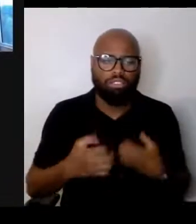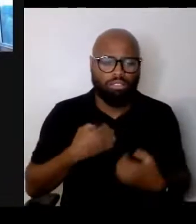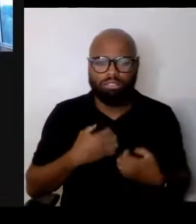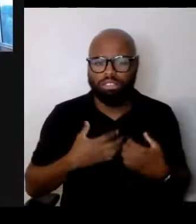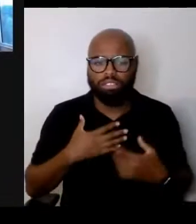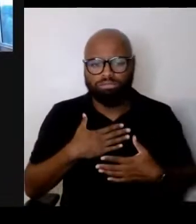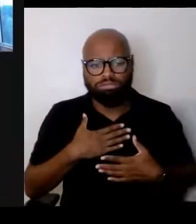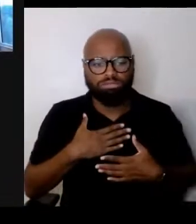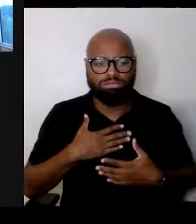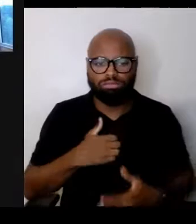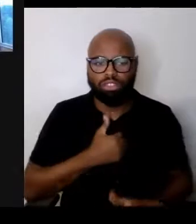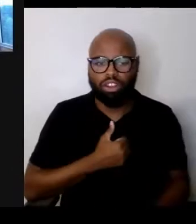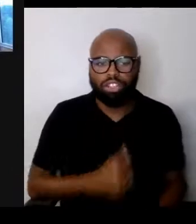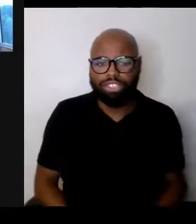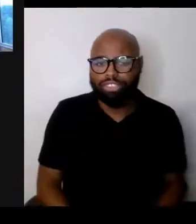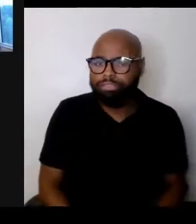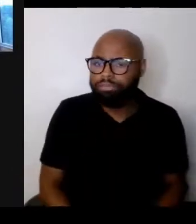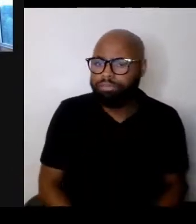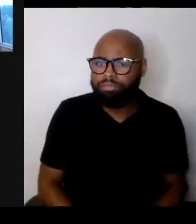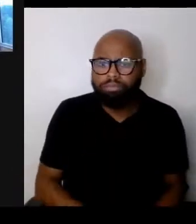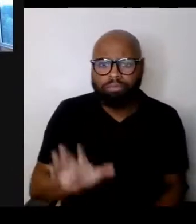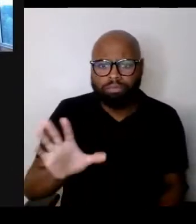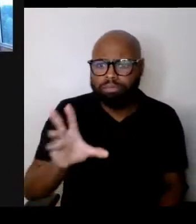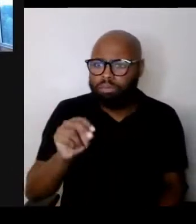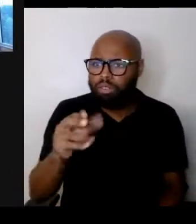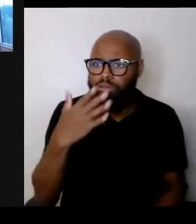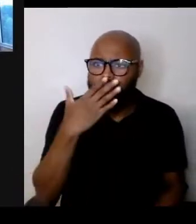No, thank you, Ravi for the passion you're bringing into the conversation.